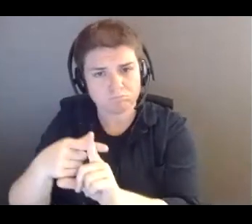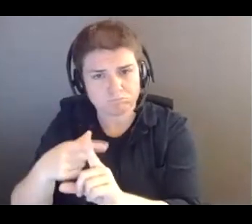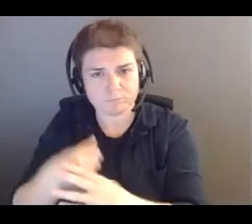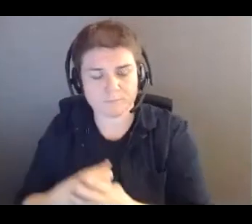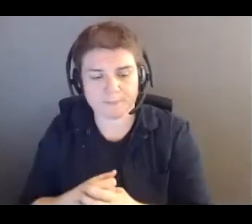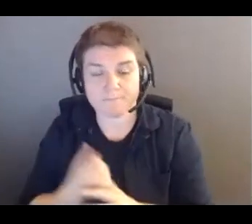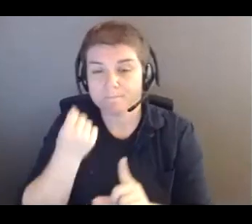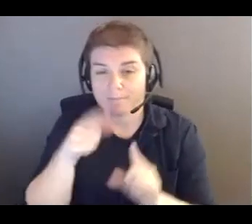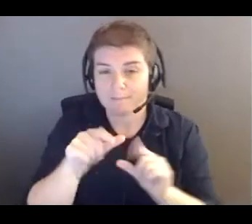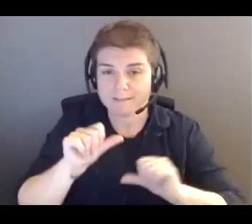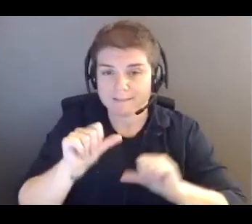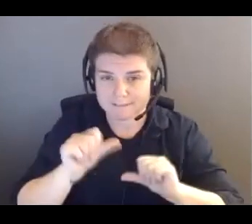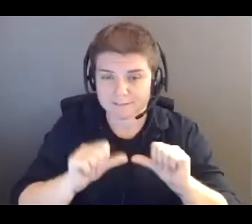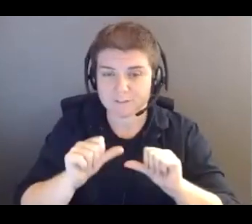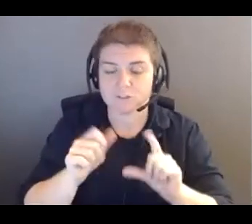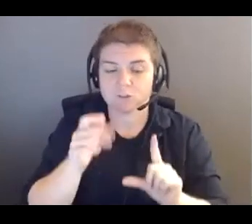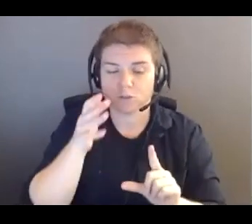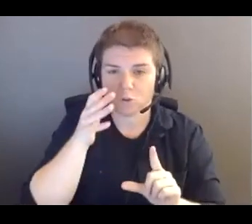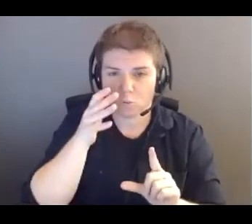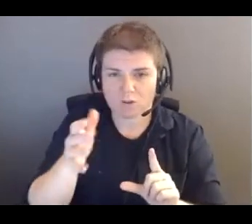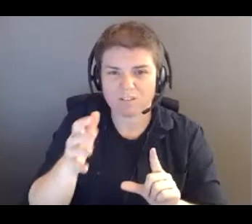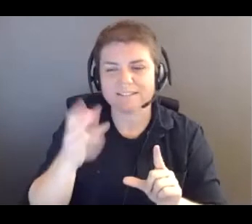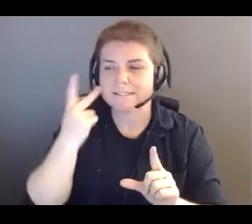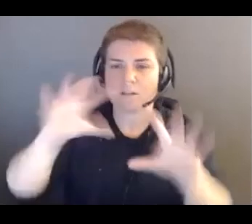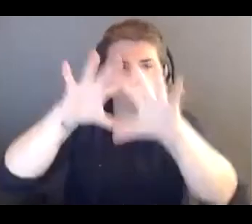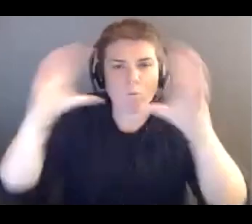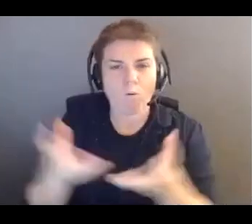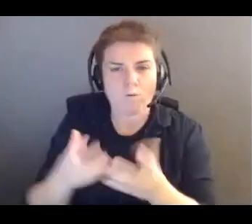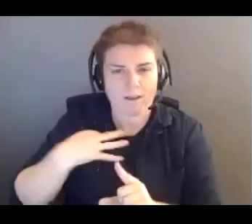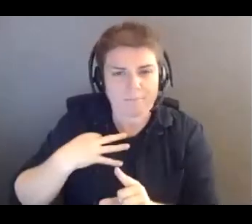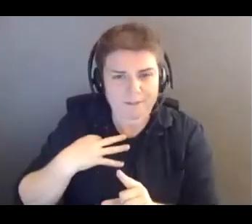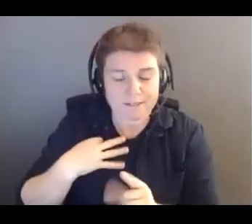will be considering your application holistically, meaning there may be other parts of your application